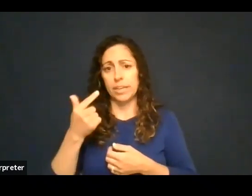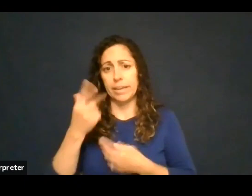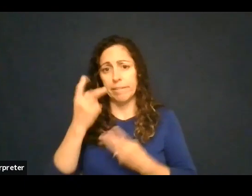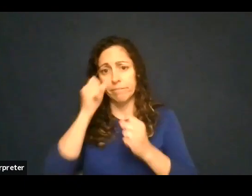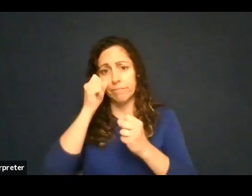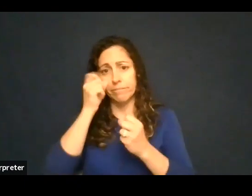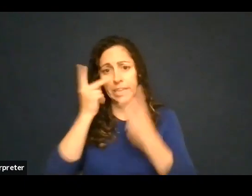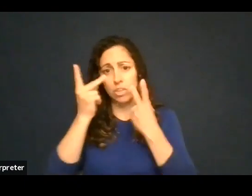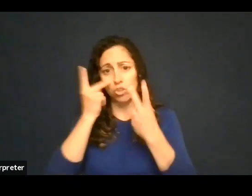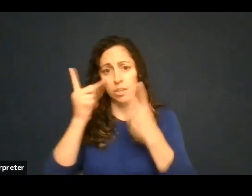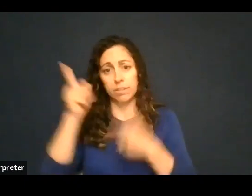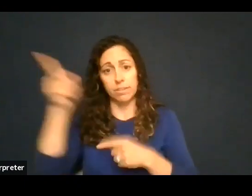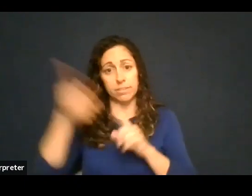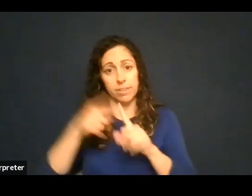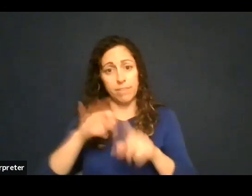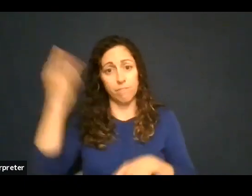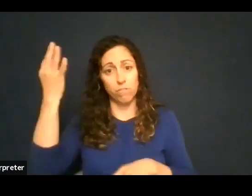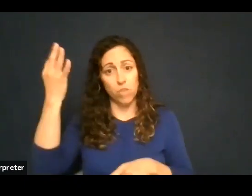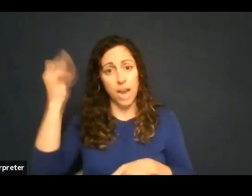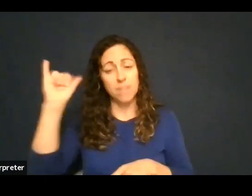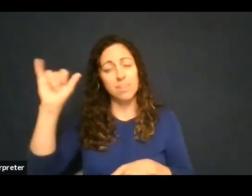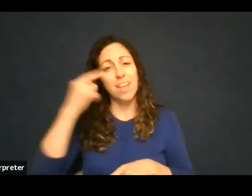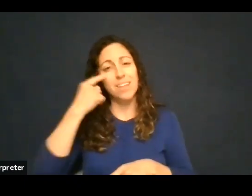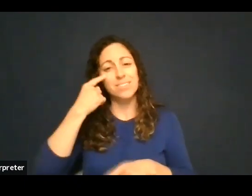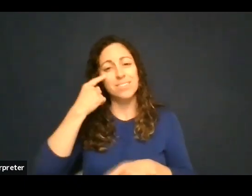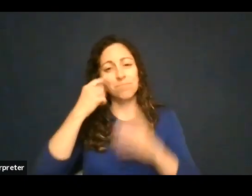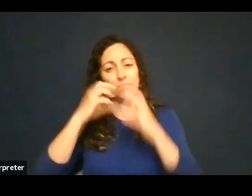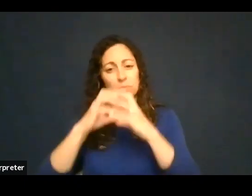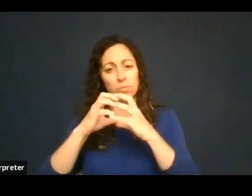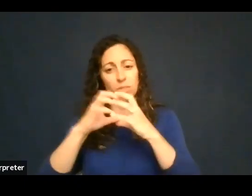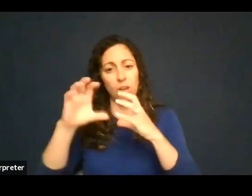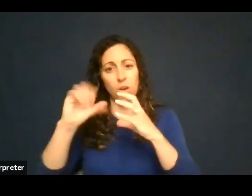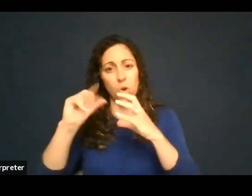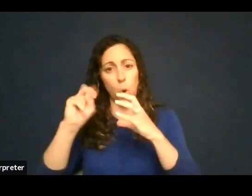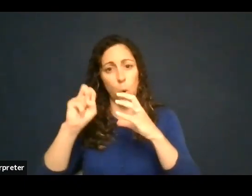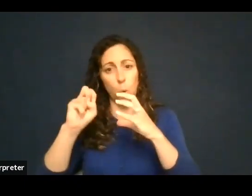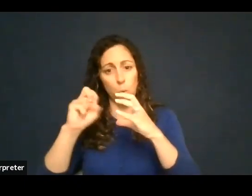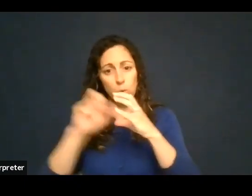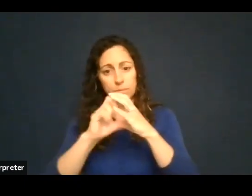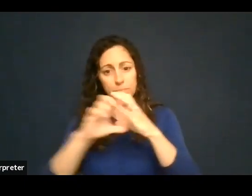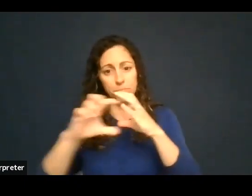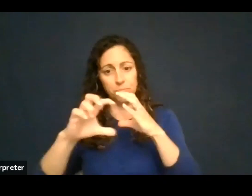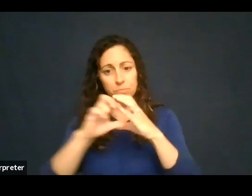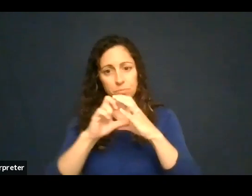that is cross-cutting that I'm sure would potentially